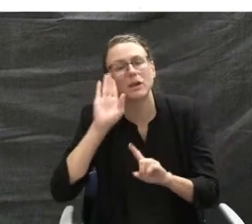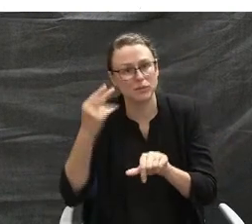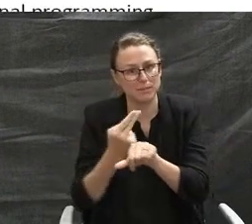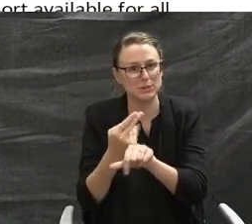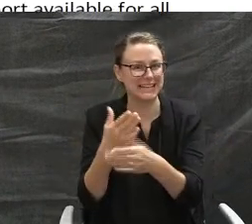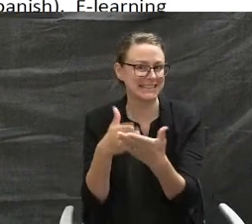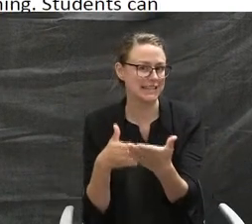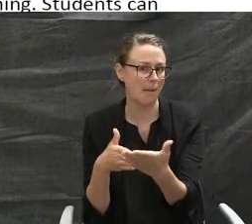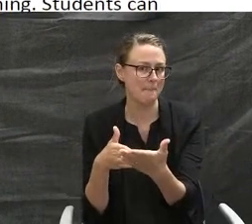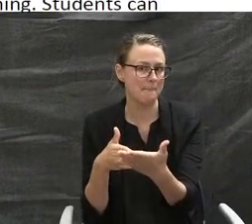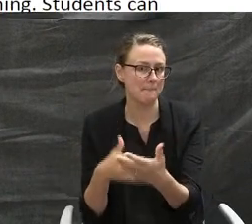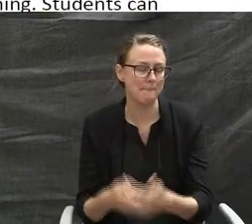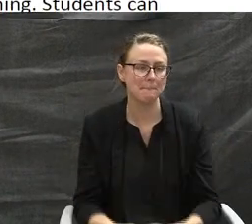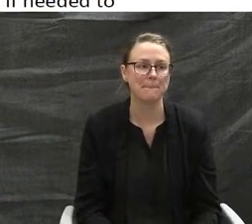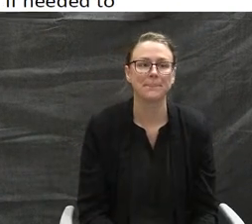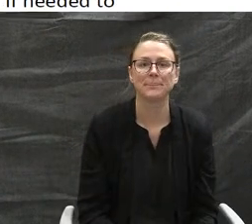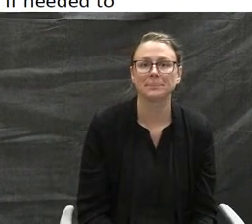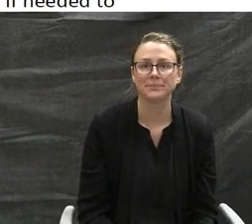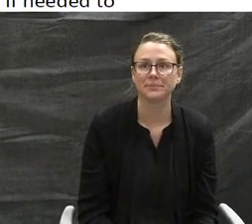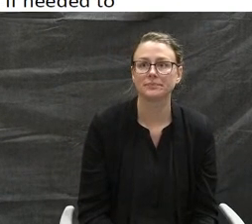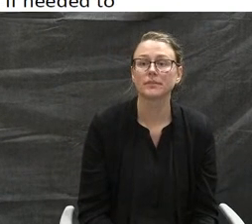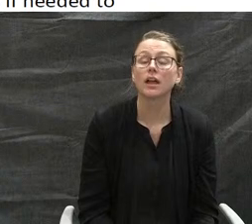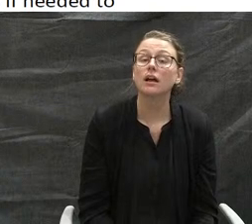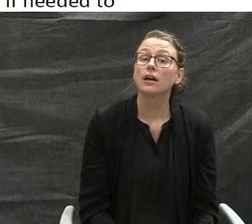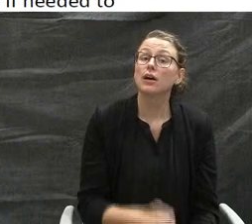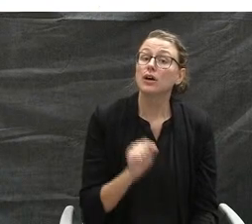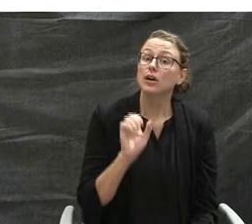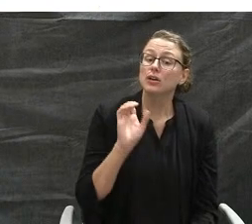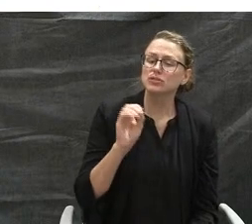So the question of changing models apparent starts to like